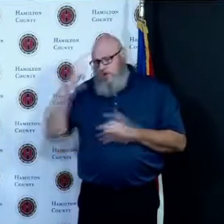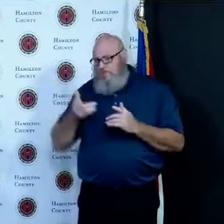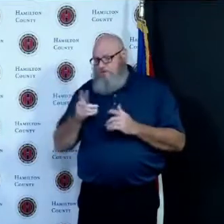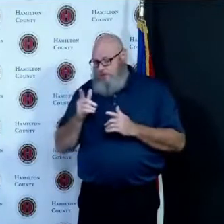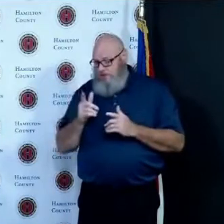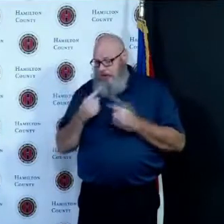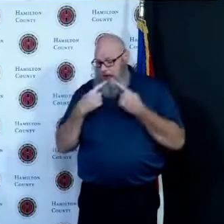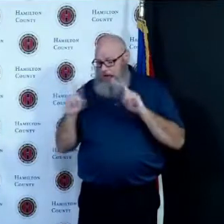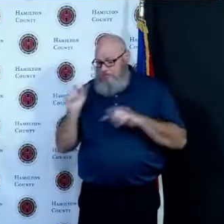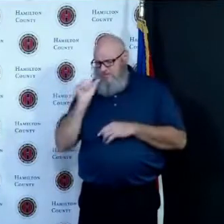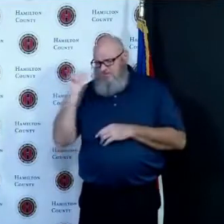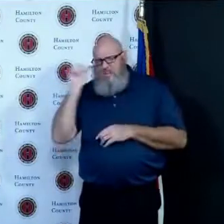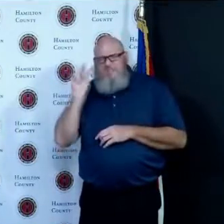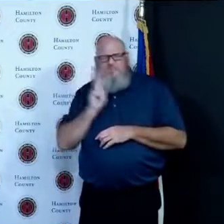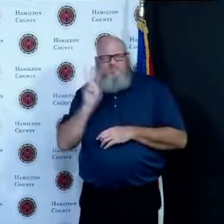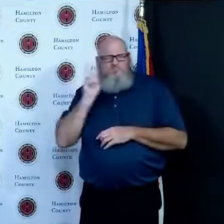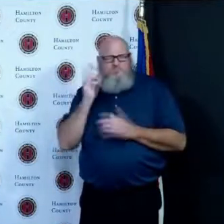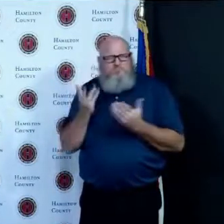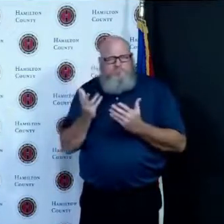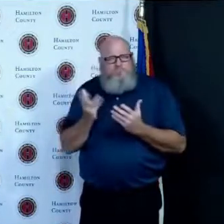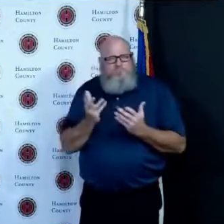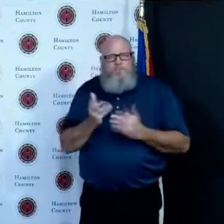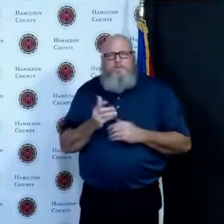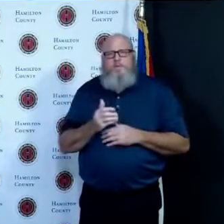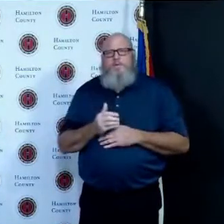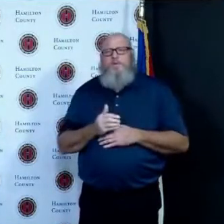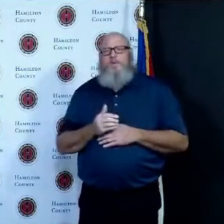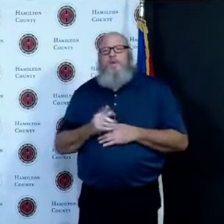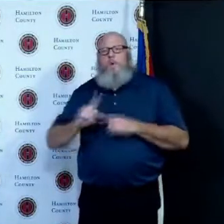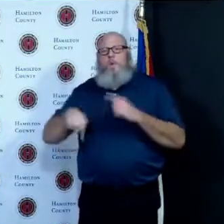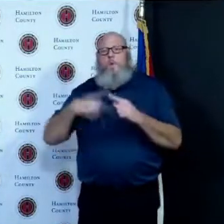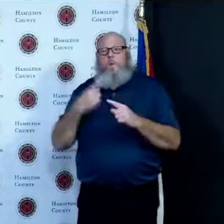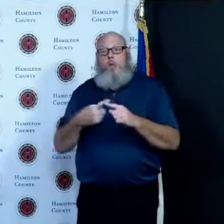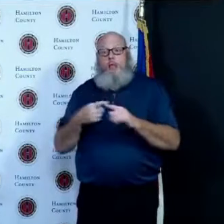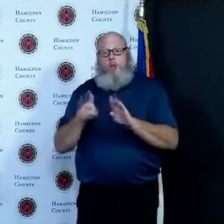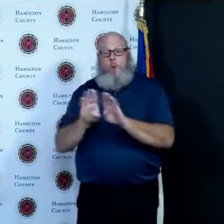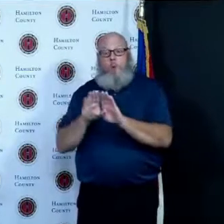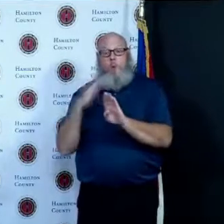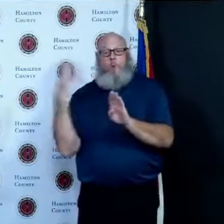possibility of opening up second doses and getting those into the arms sooner I don't have all of